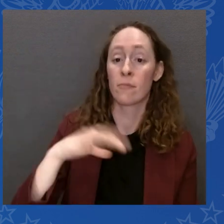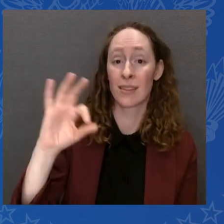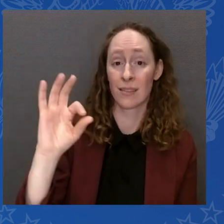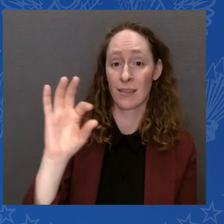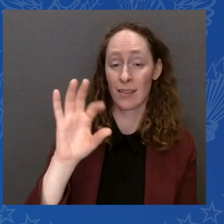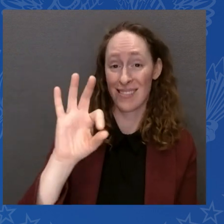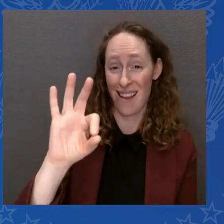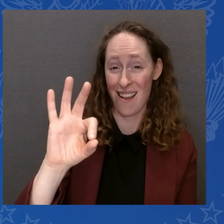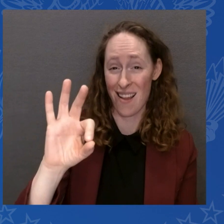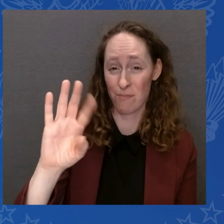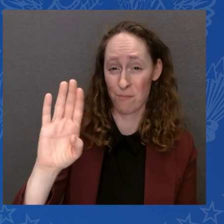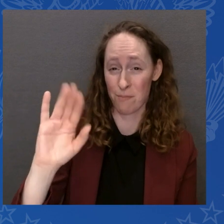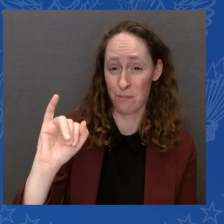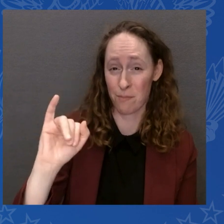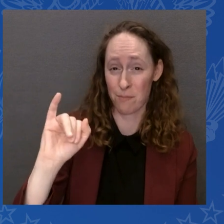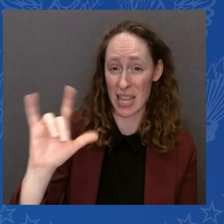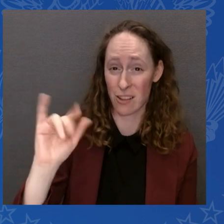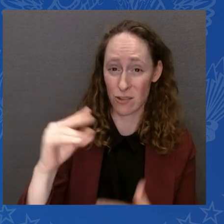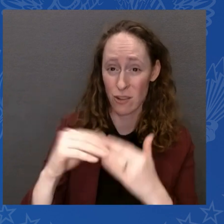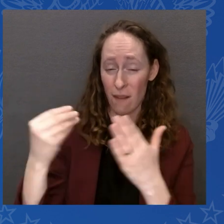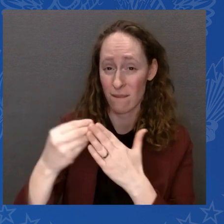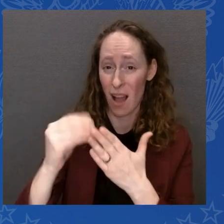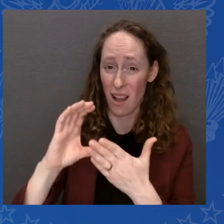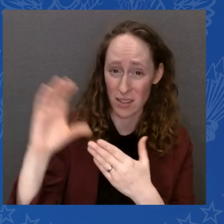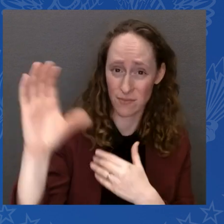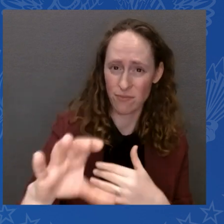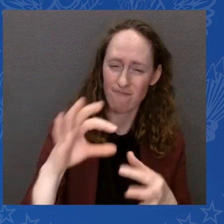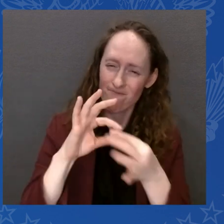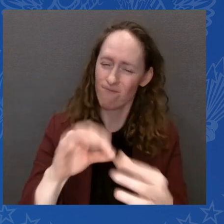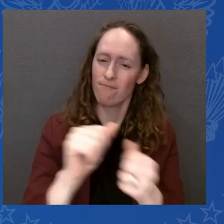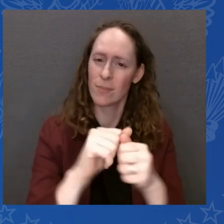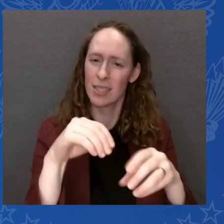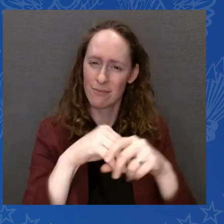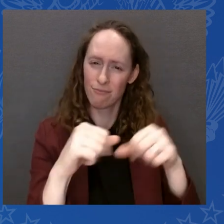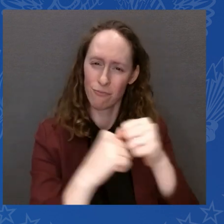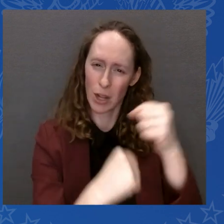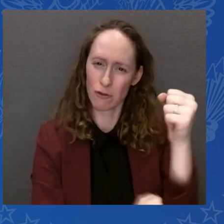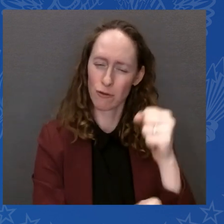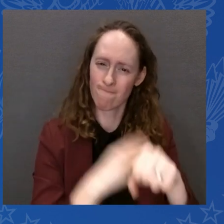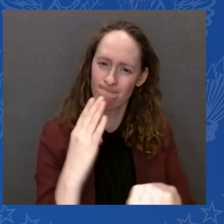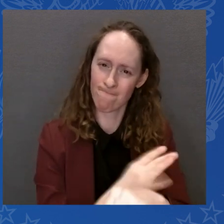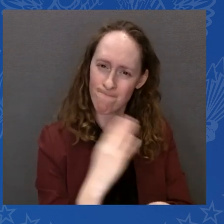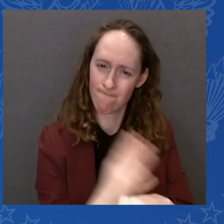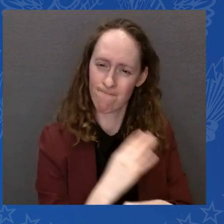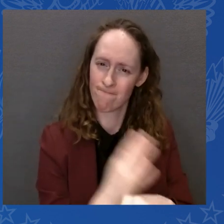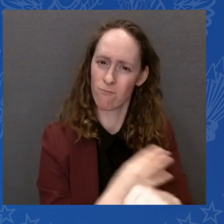For example, places that were ravaged by past wildfires are now at a higher risk of landslides.